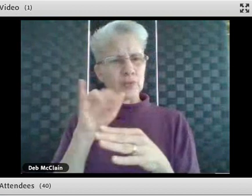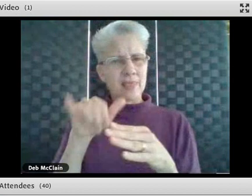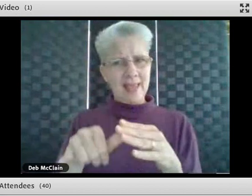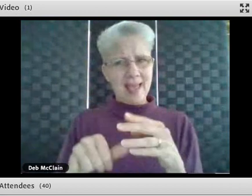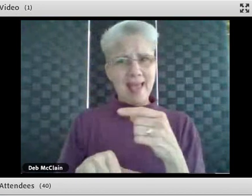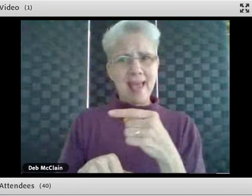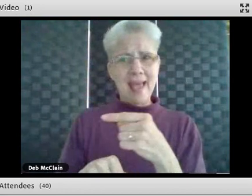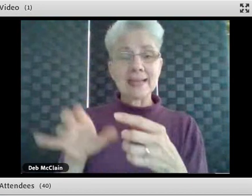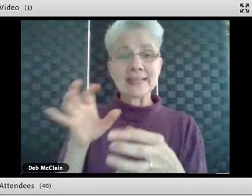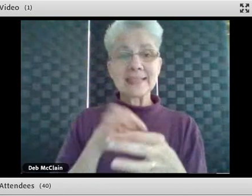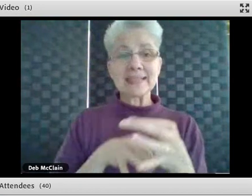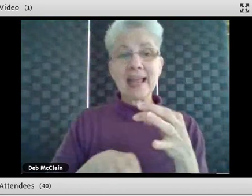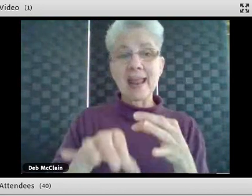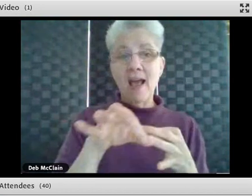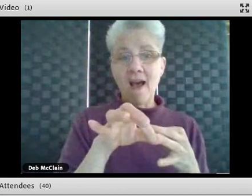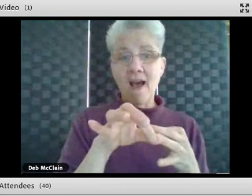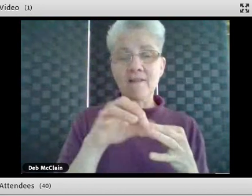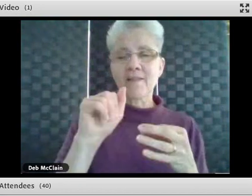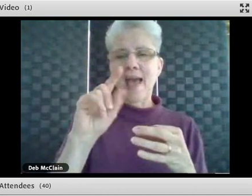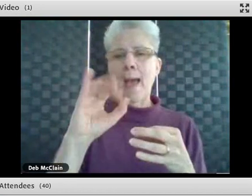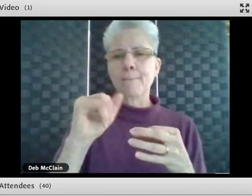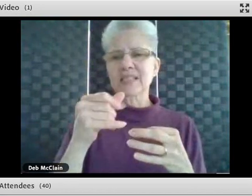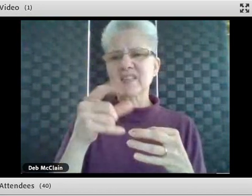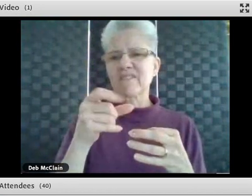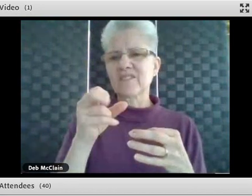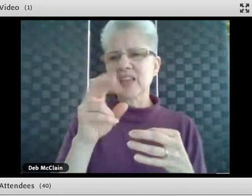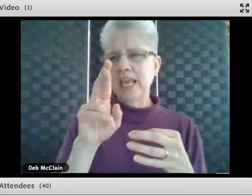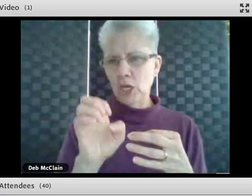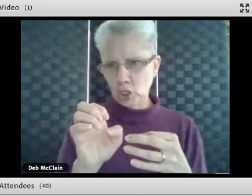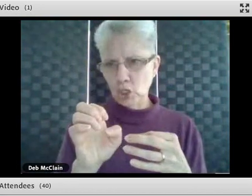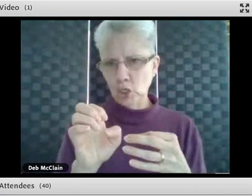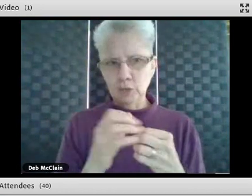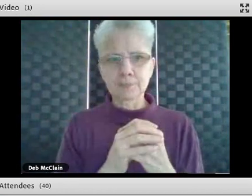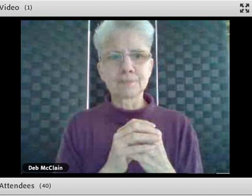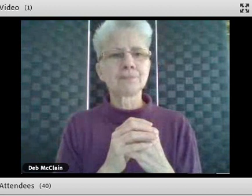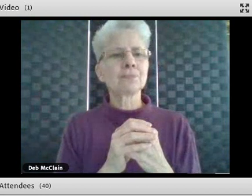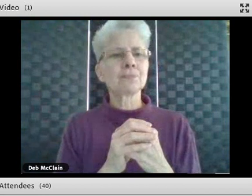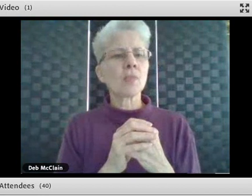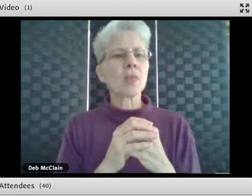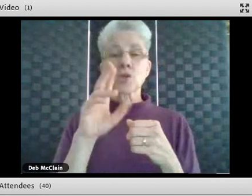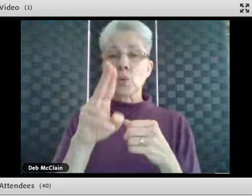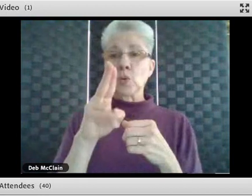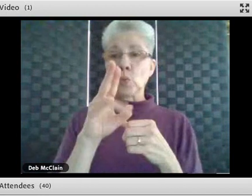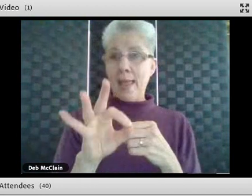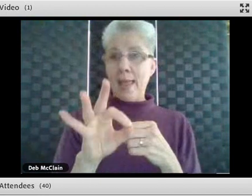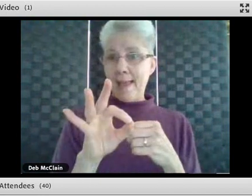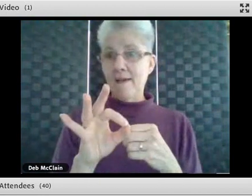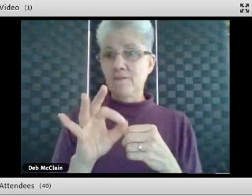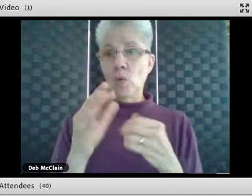instead of "atmosphere of Mercury" and "Mercurian atmosphere." So that UF, whatever comes after that UF,